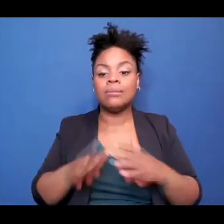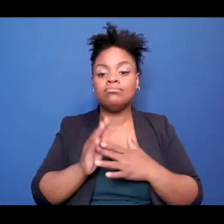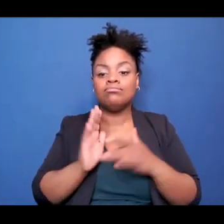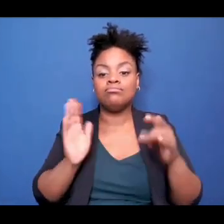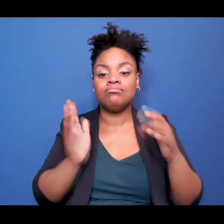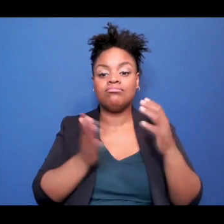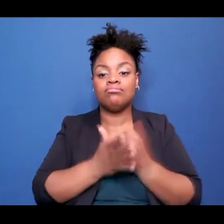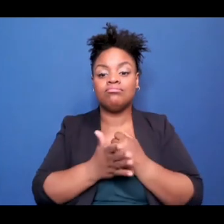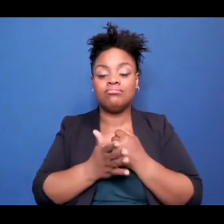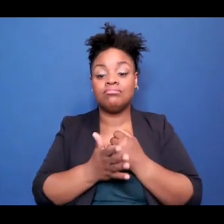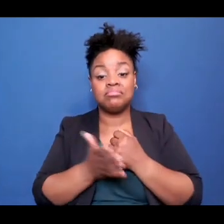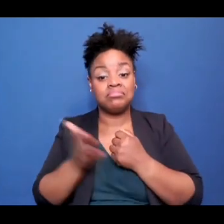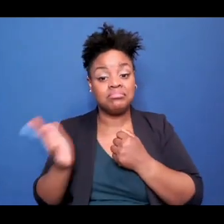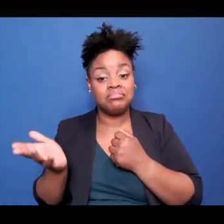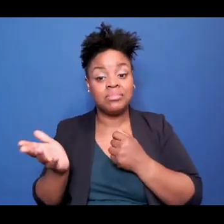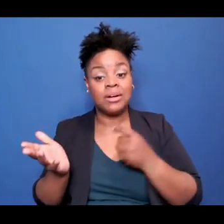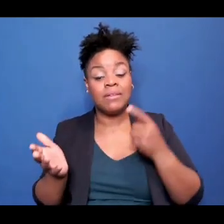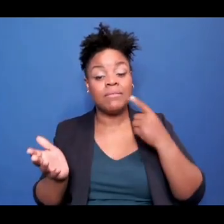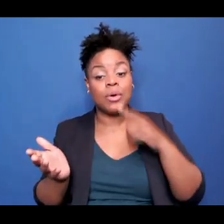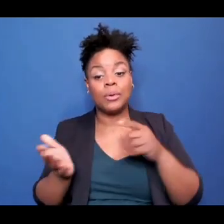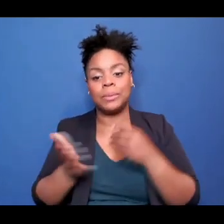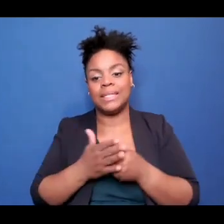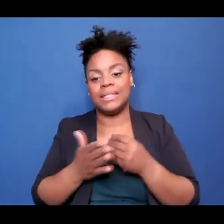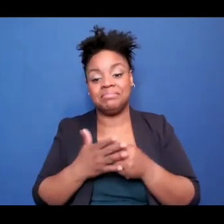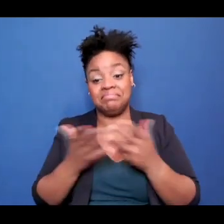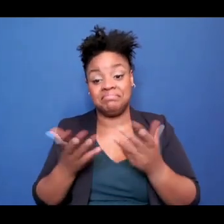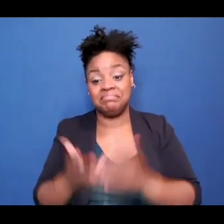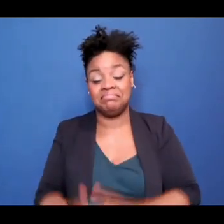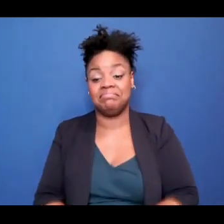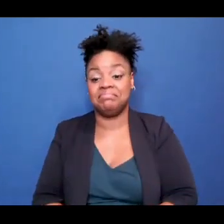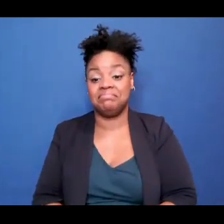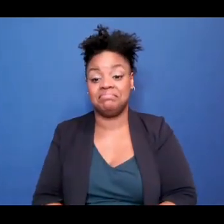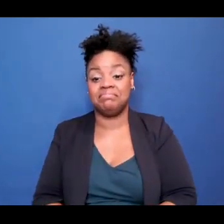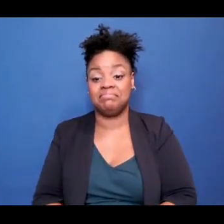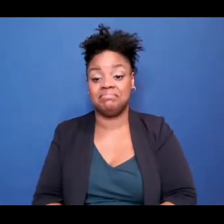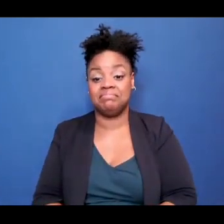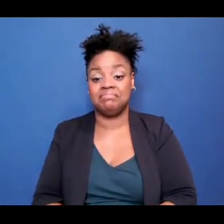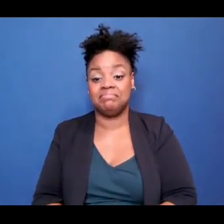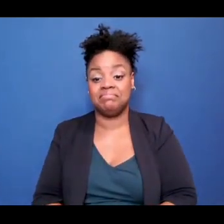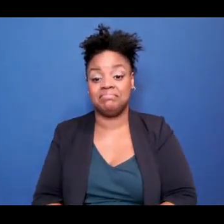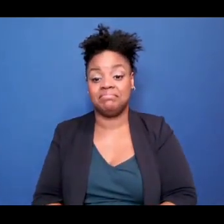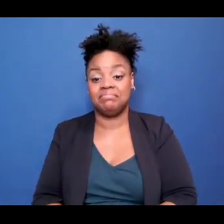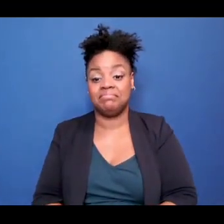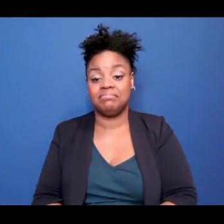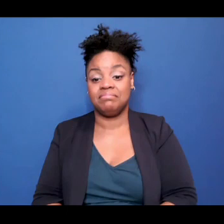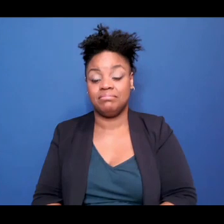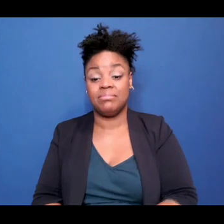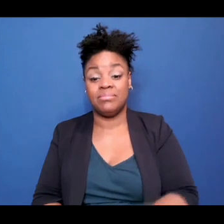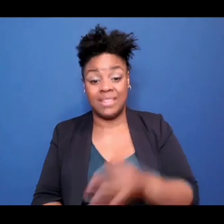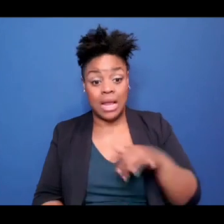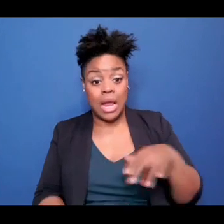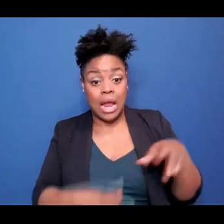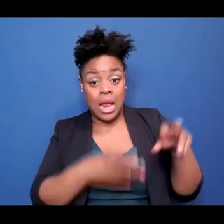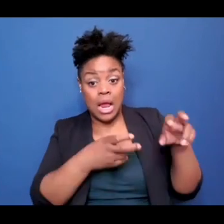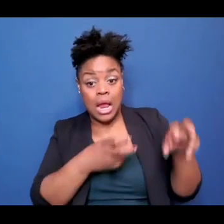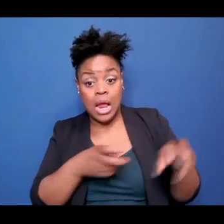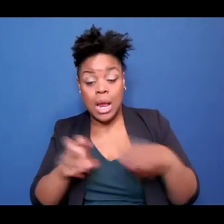CONSUMER SEGMENT. NEXT SLIDE.